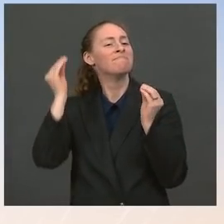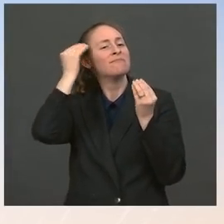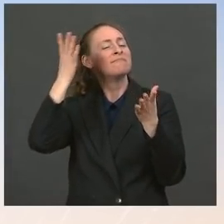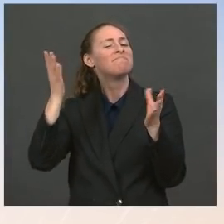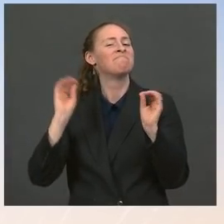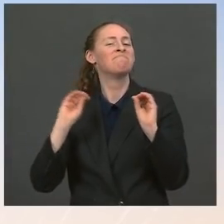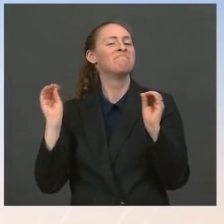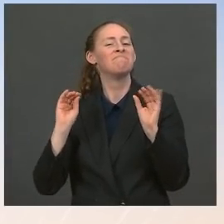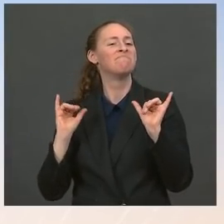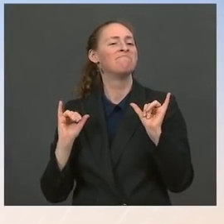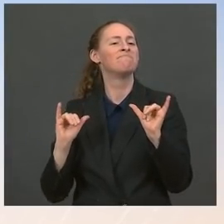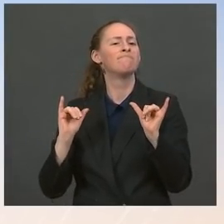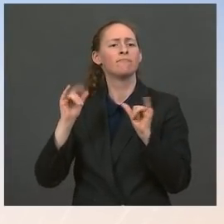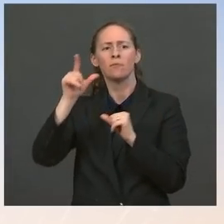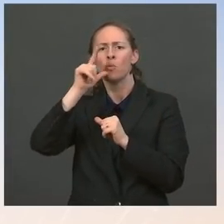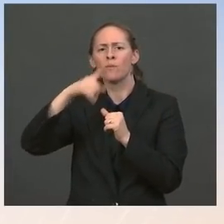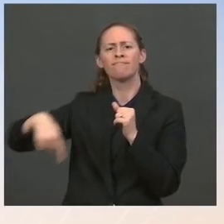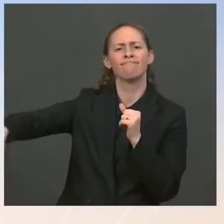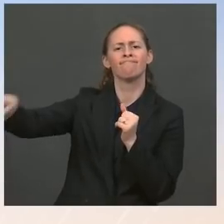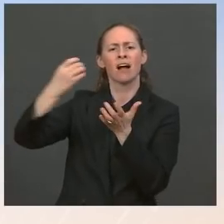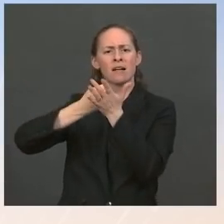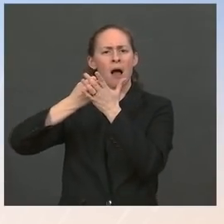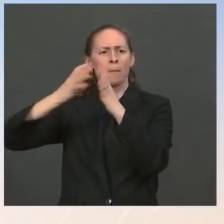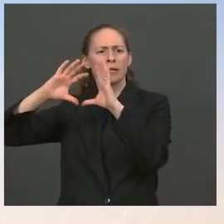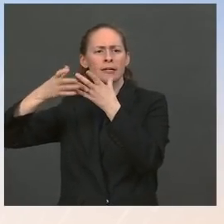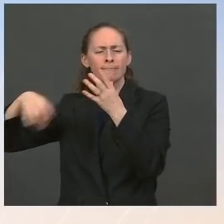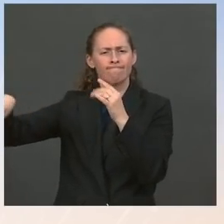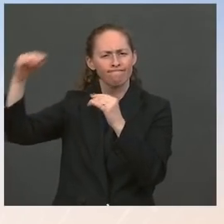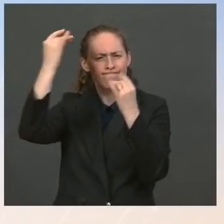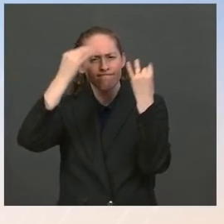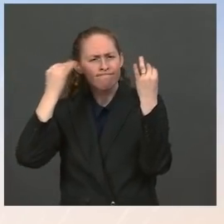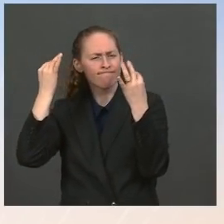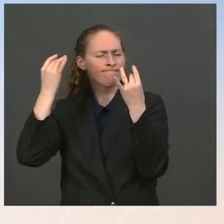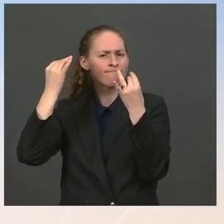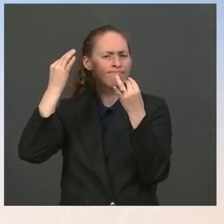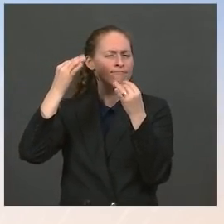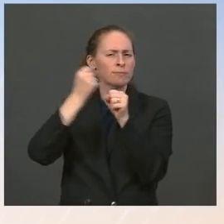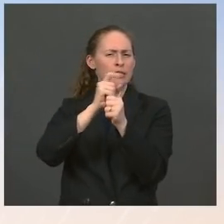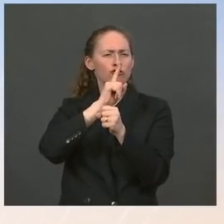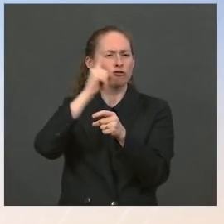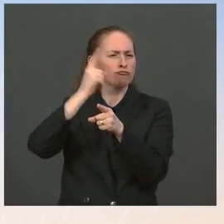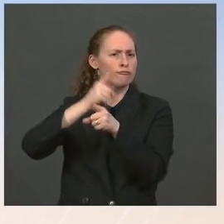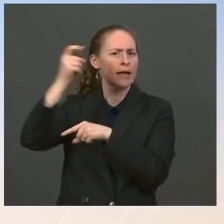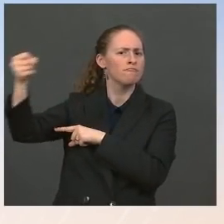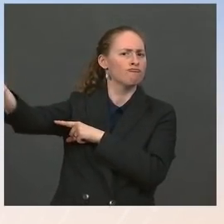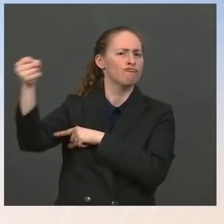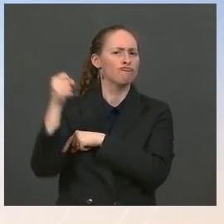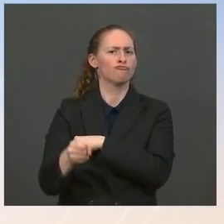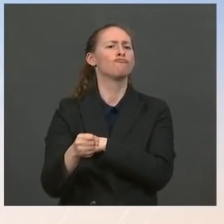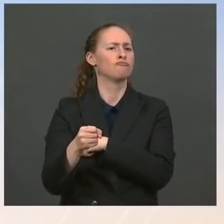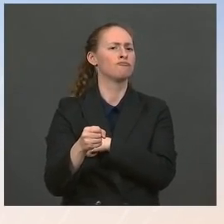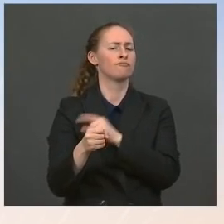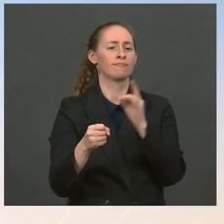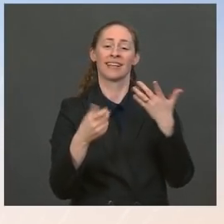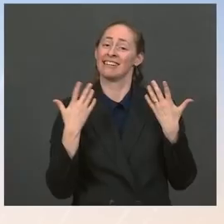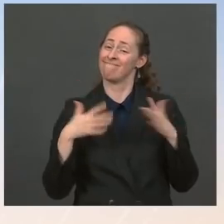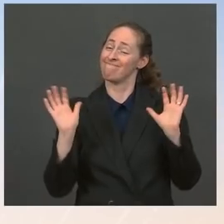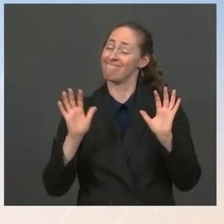in a careful and thoughtful process to appoint a Federal Reserve Chair. And that's all I have for you today, Jeff. The Press: One other topic.